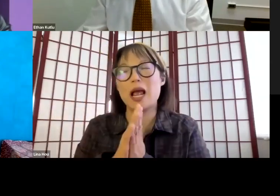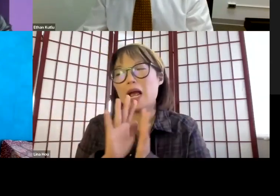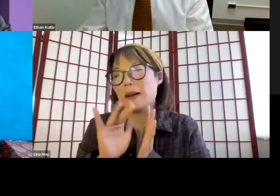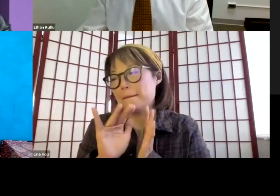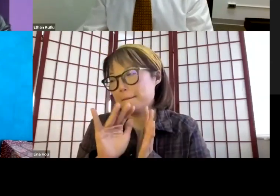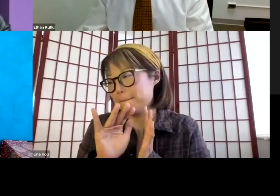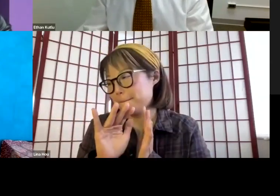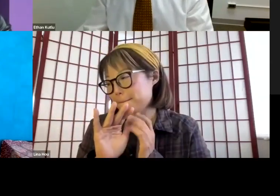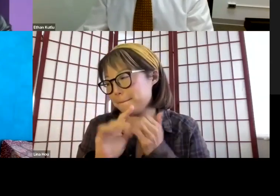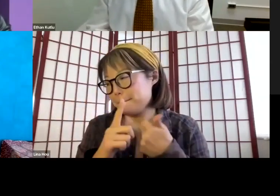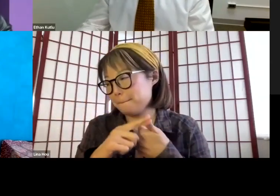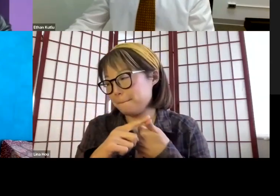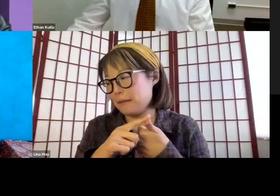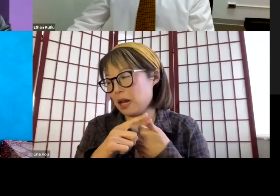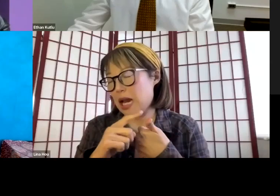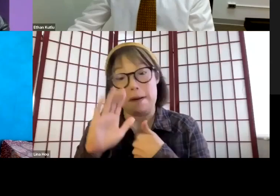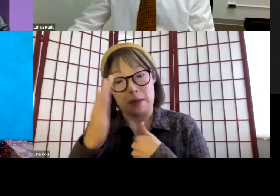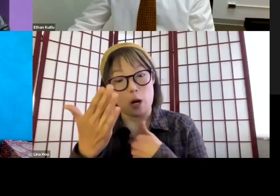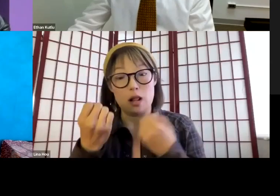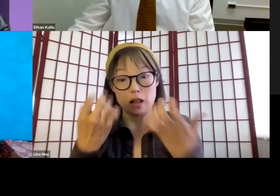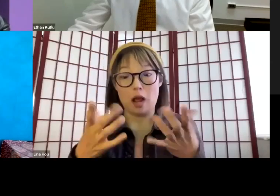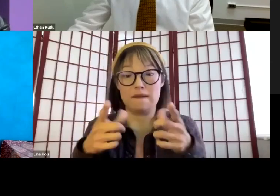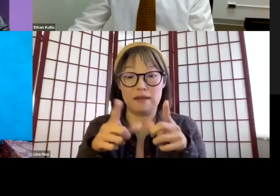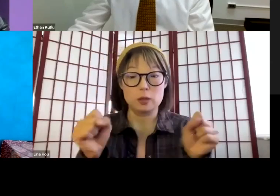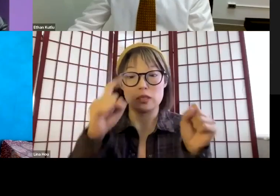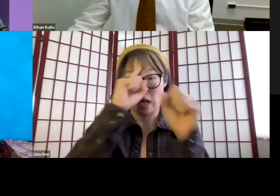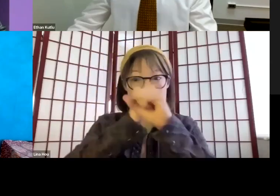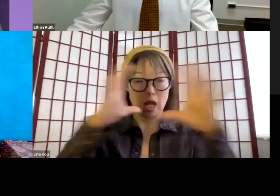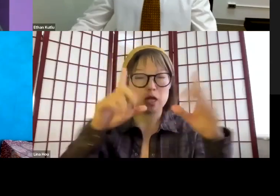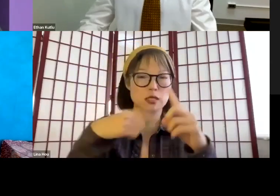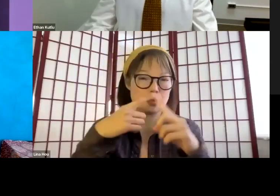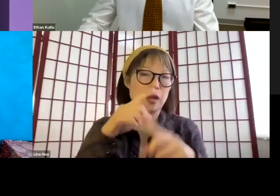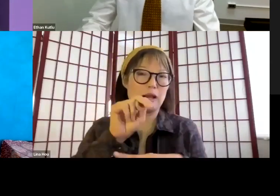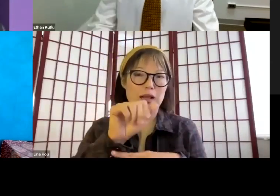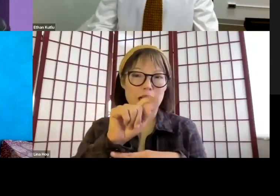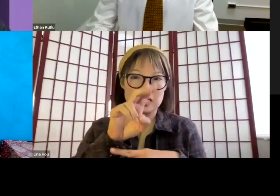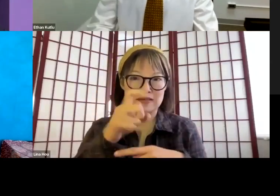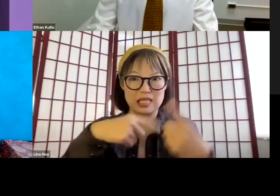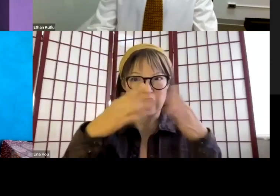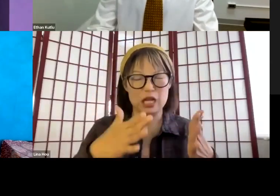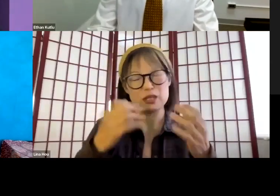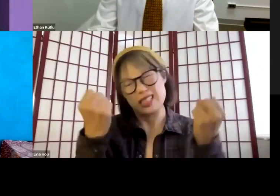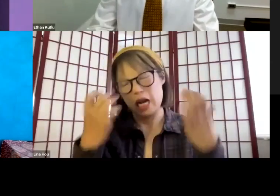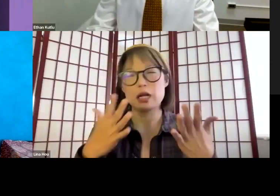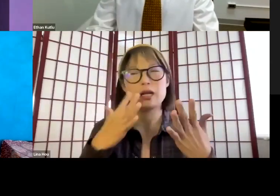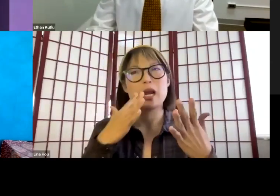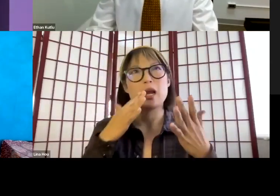So, there are a lot of linguistic ideologies about native signers.